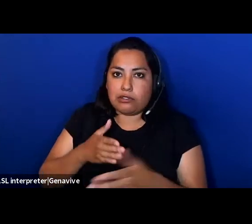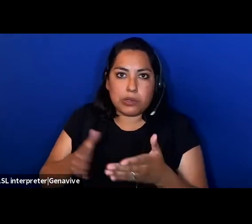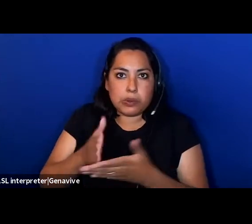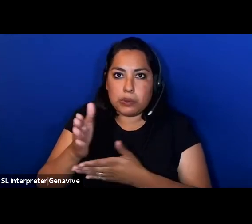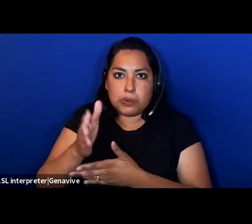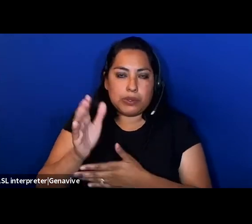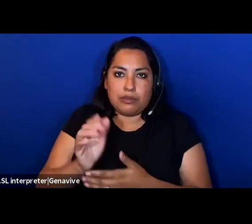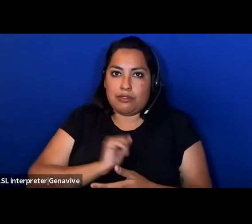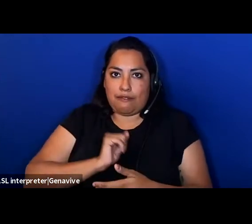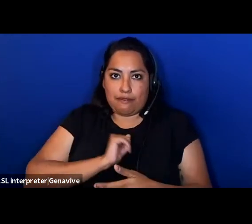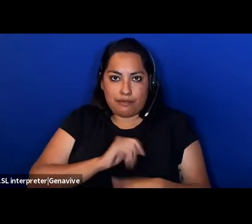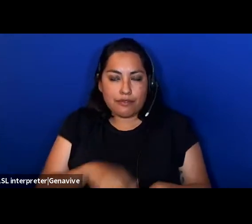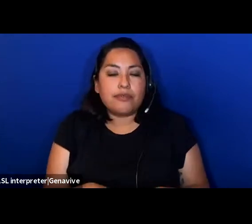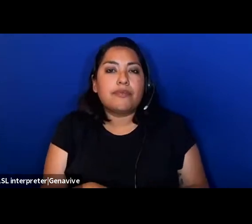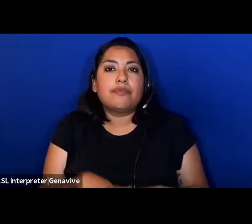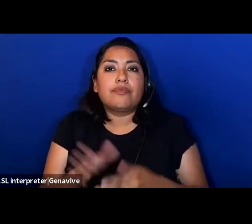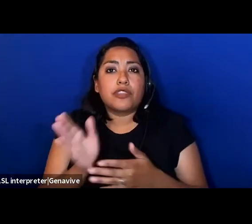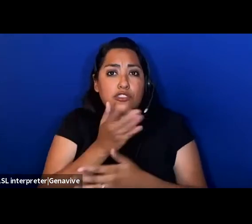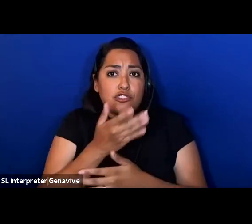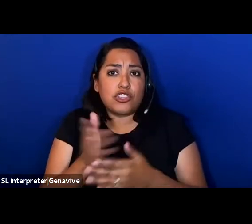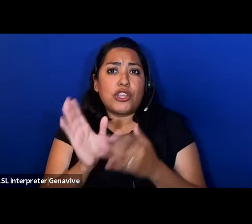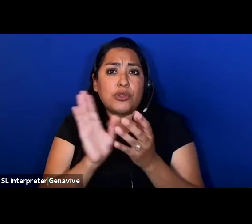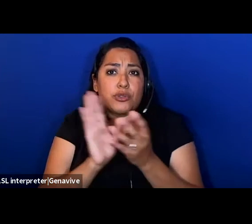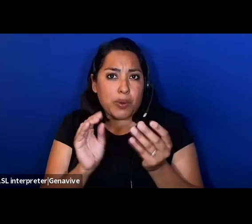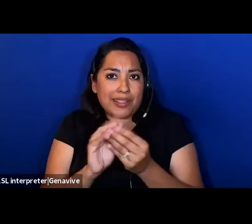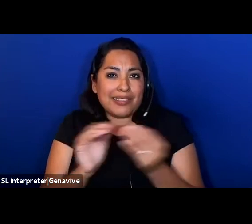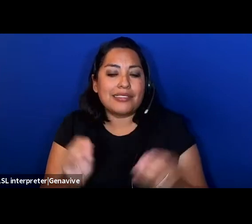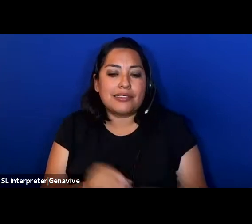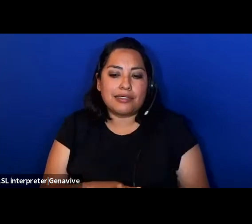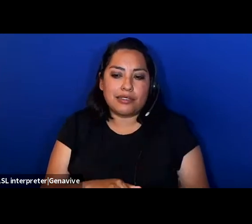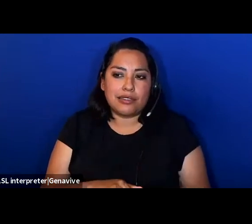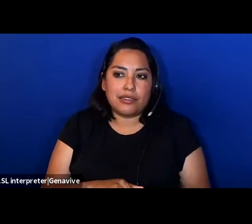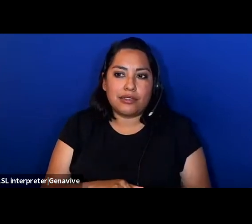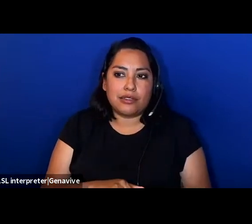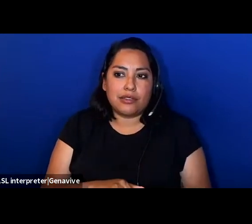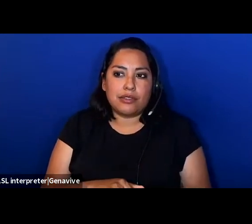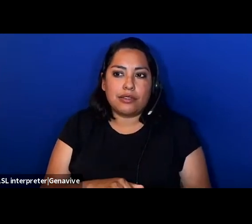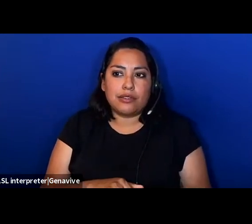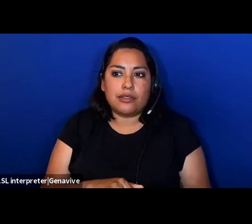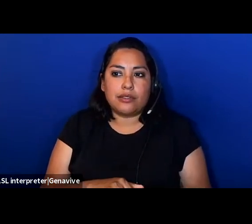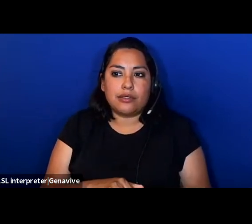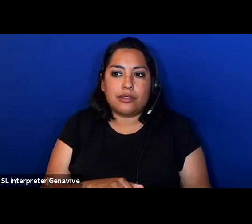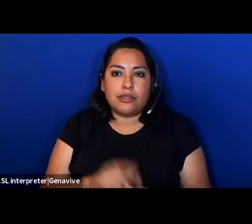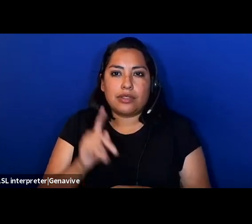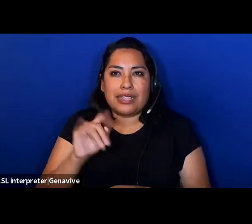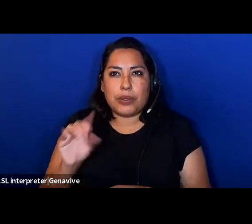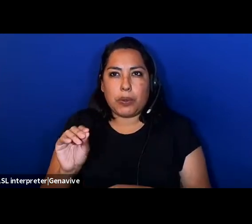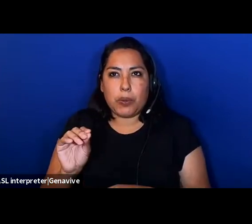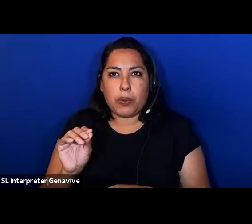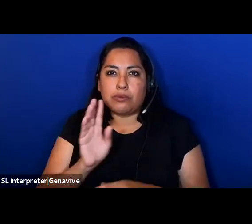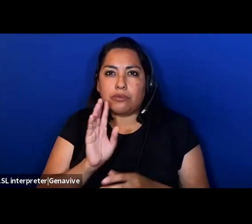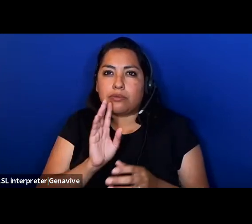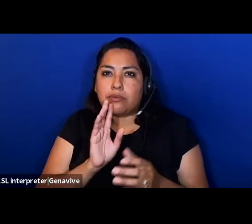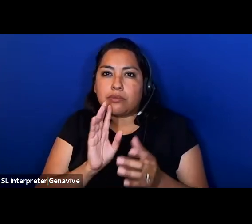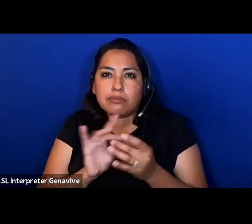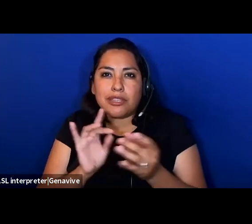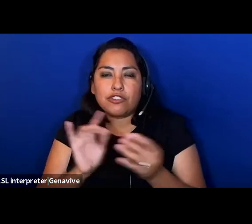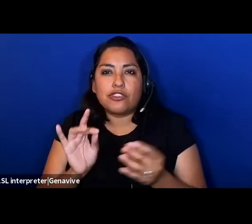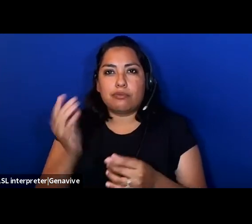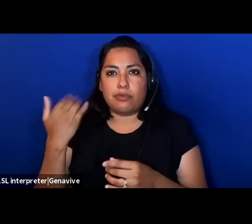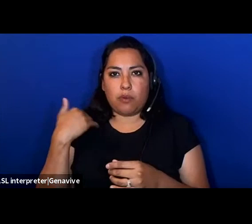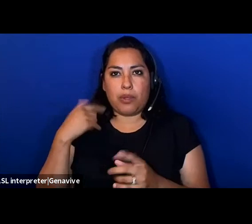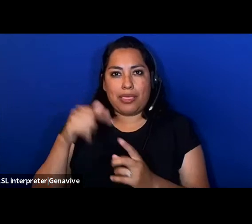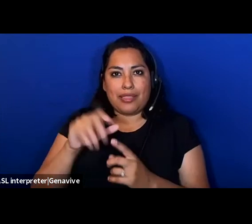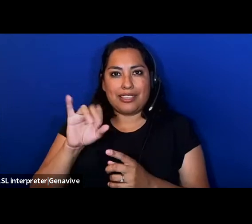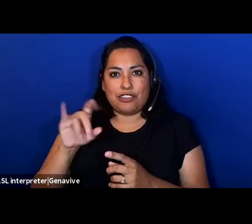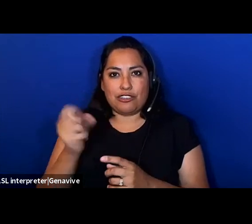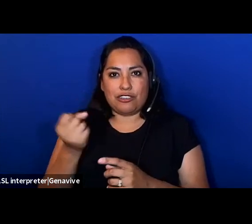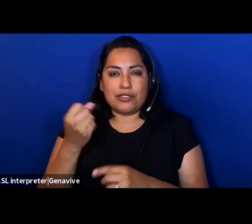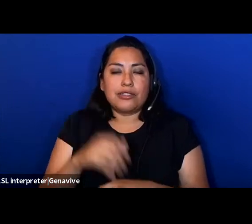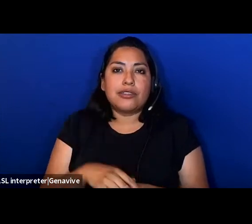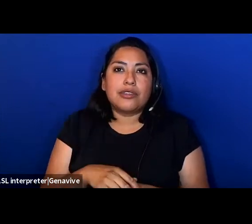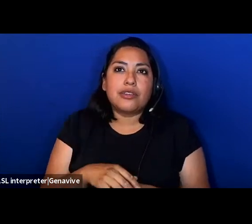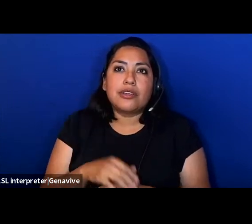Sharing stories. Tito talked earlier this season about her work to have those conversations